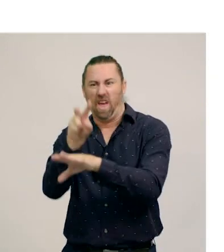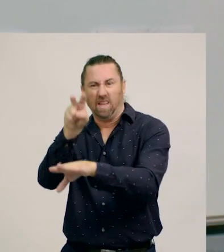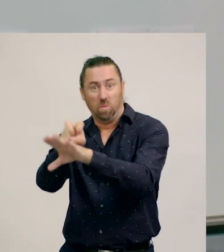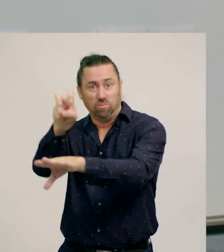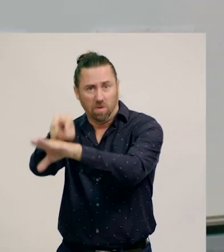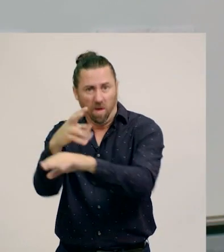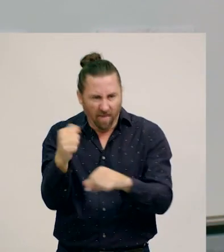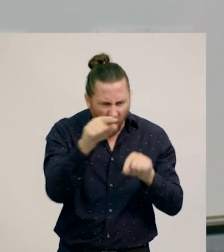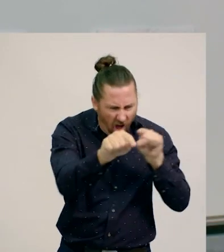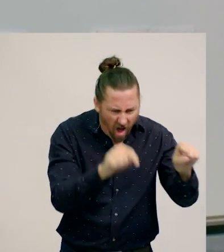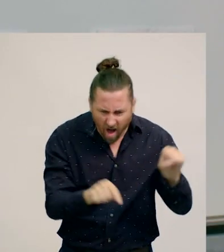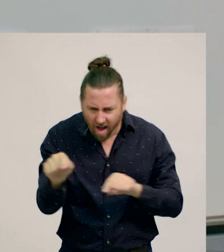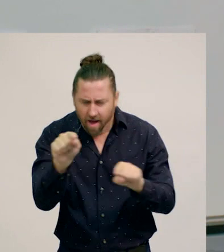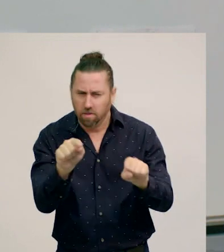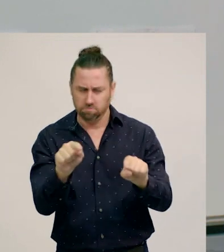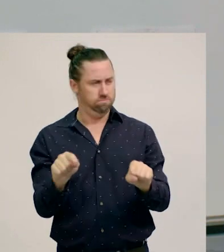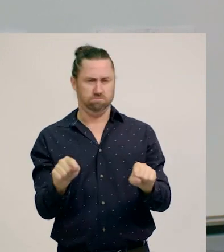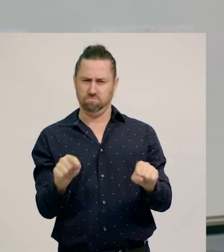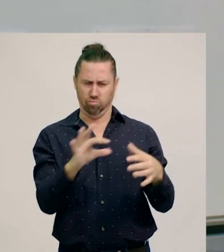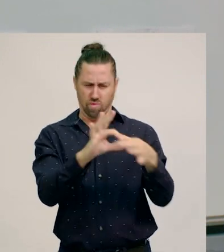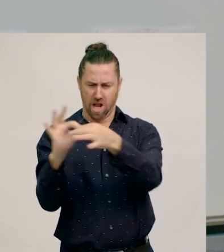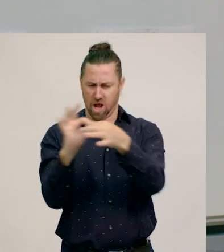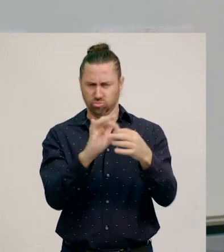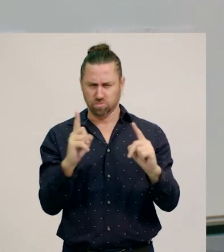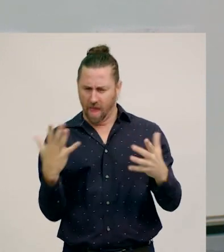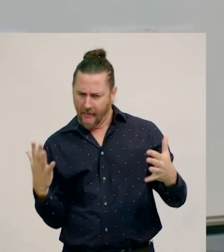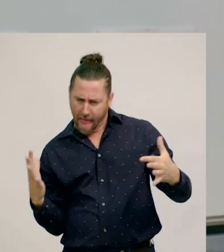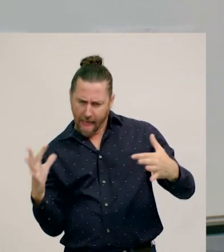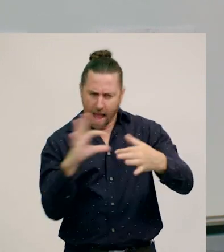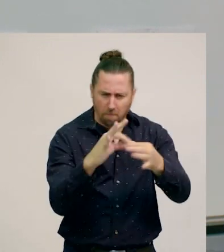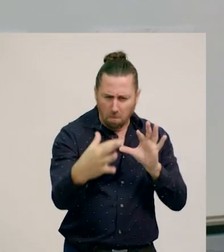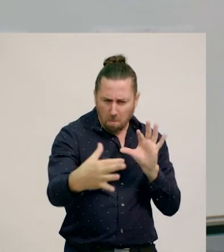To identify relationships, we look for the connections between two living things.